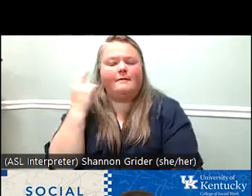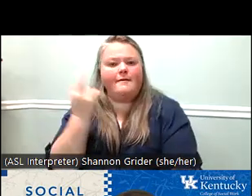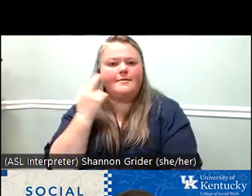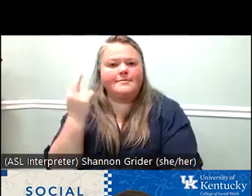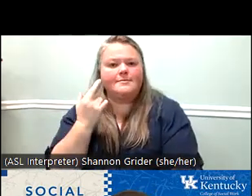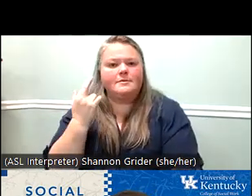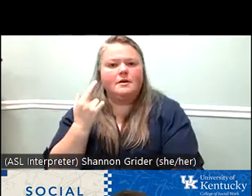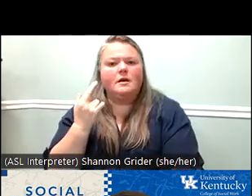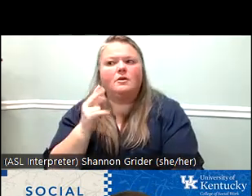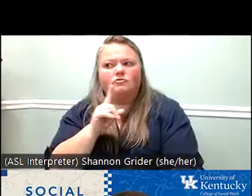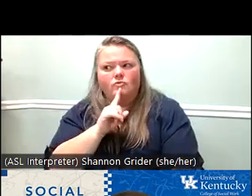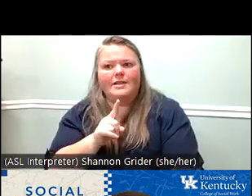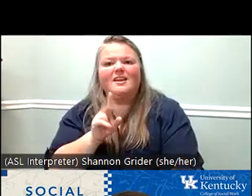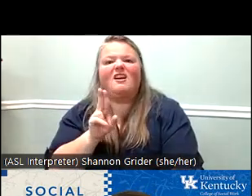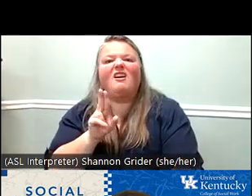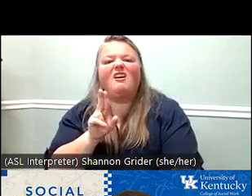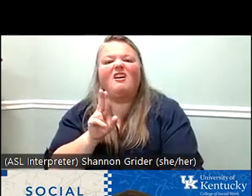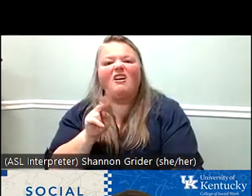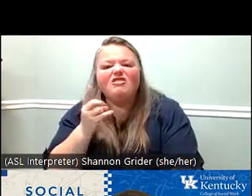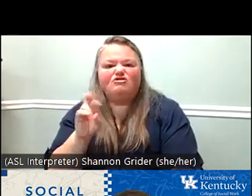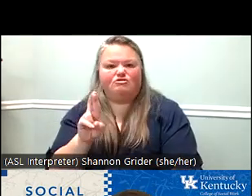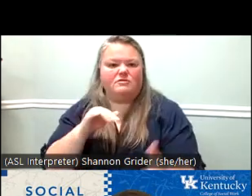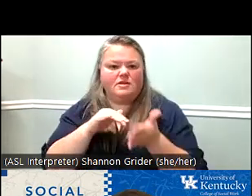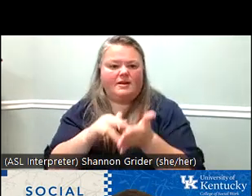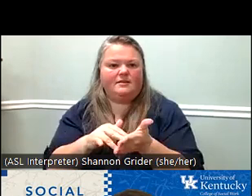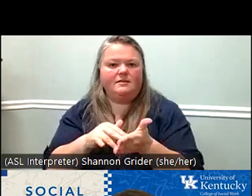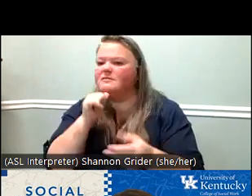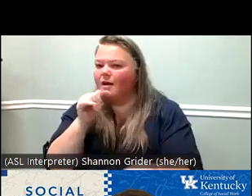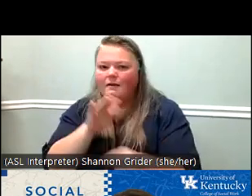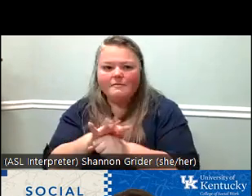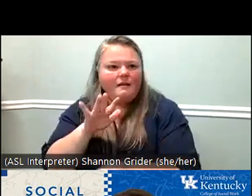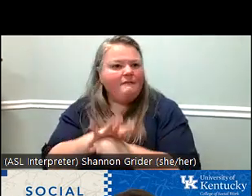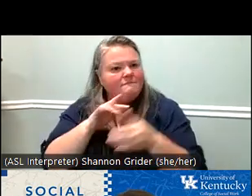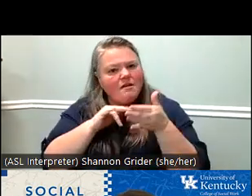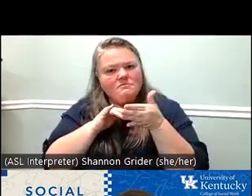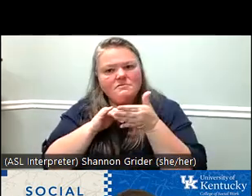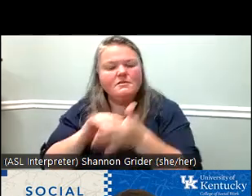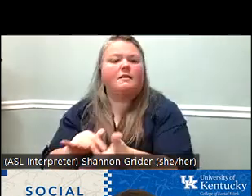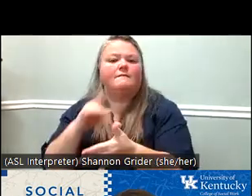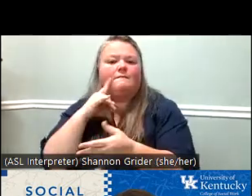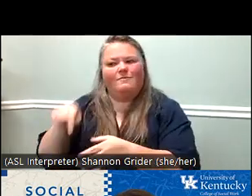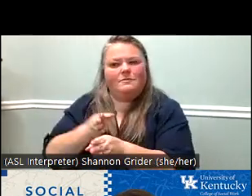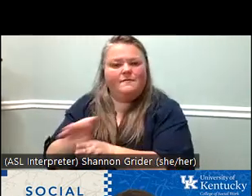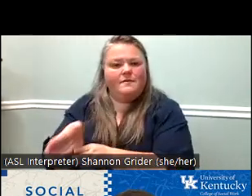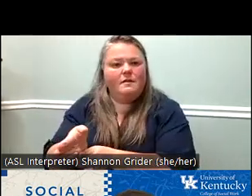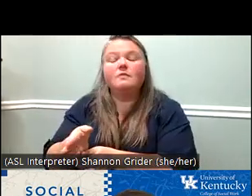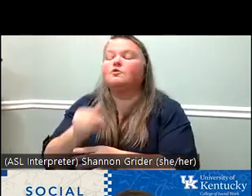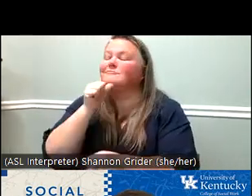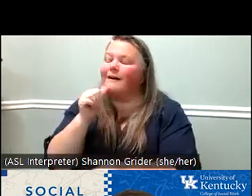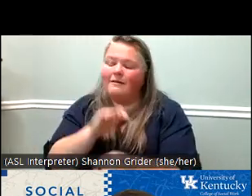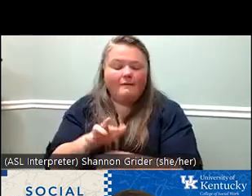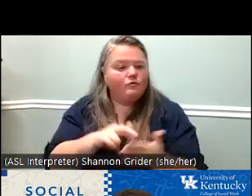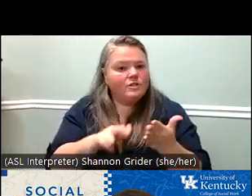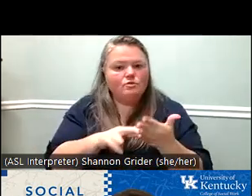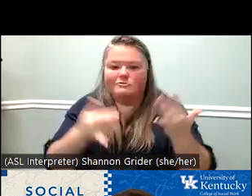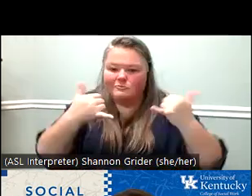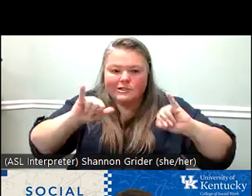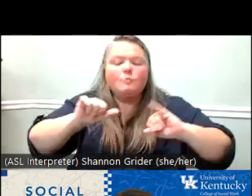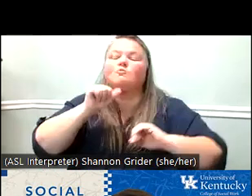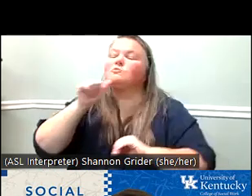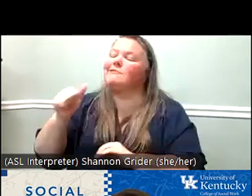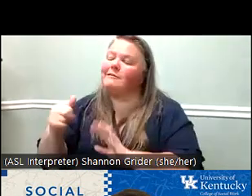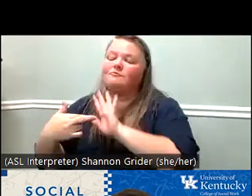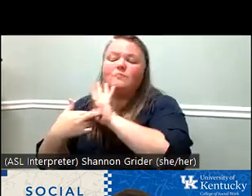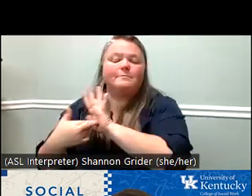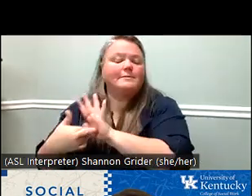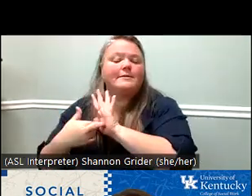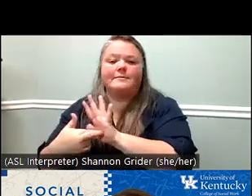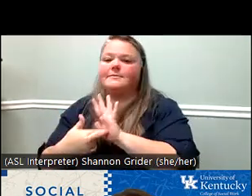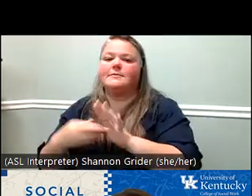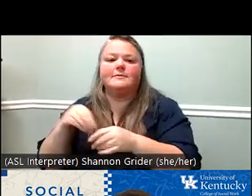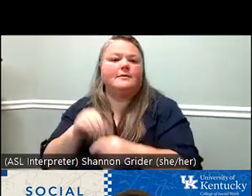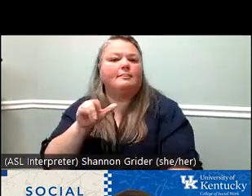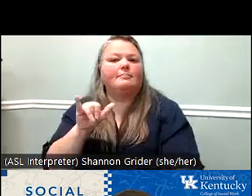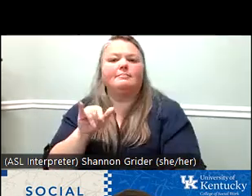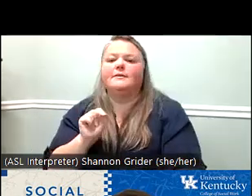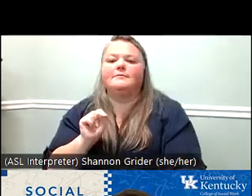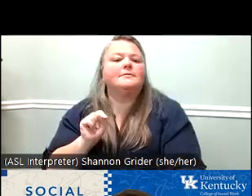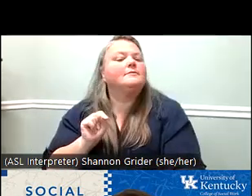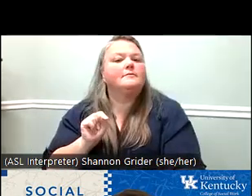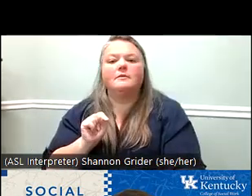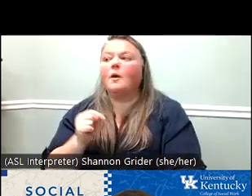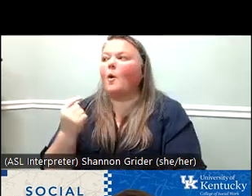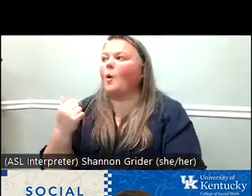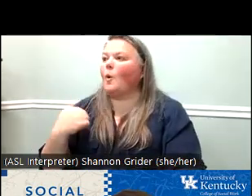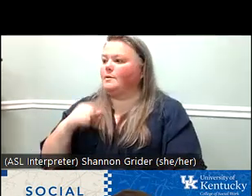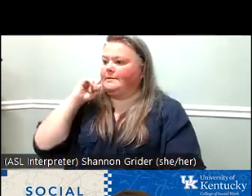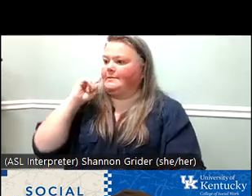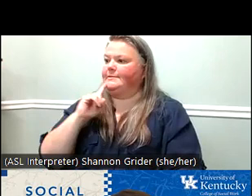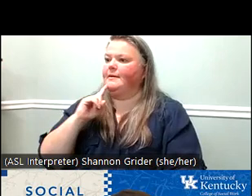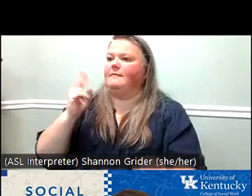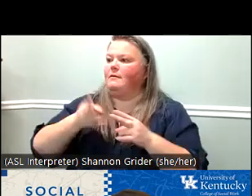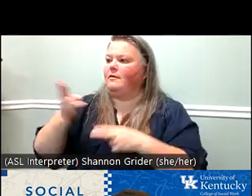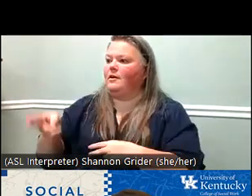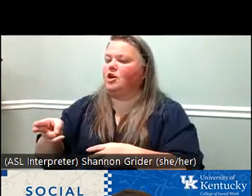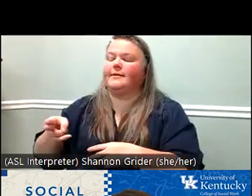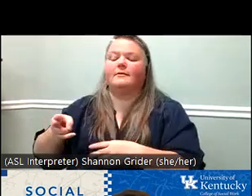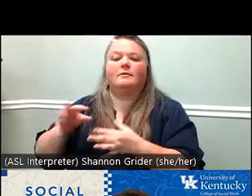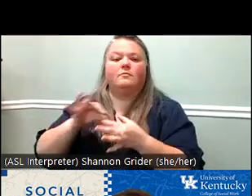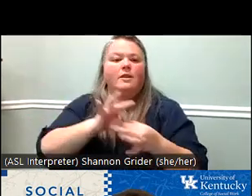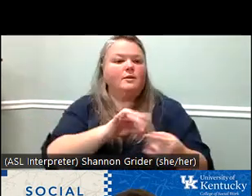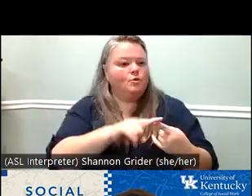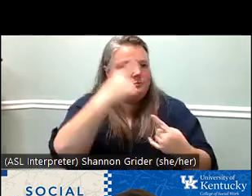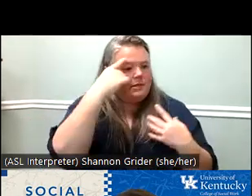WHOLE PATHWAY. HOWEVER, THE MORE THAT I GOT INTO THIS PROJECT AND THE MORE LITERATURE I REVIEWED AND THE MORE WORK THAT I DID AND THE MORE RESEARCH I LOOKED INTO,